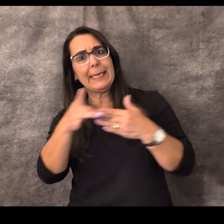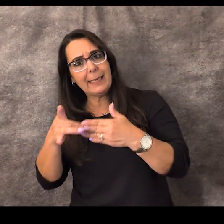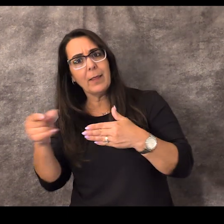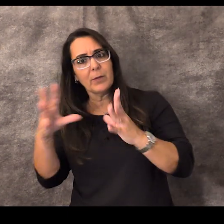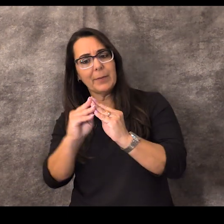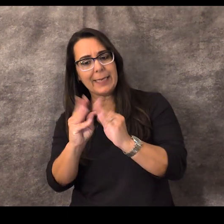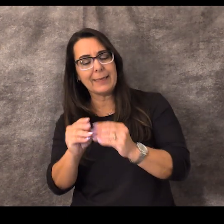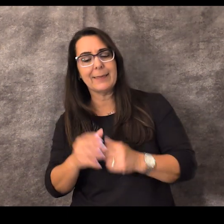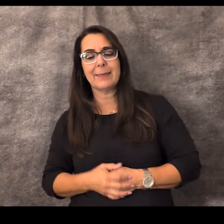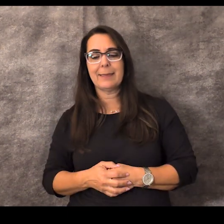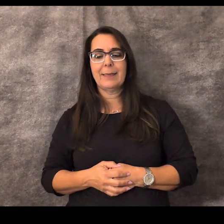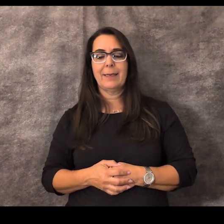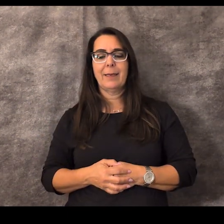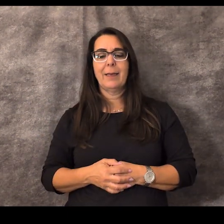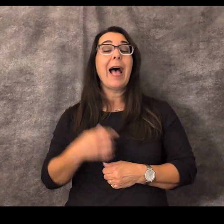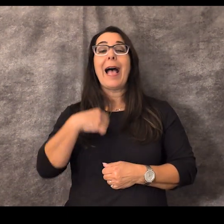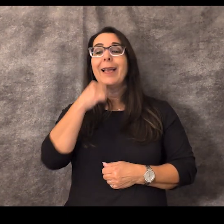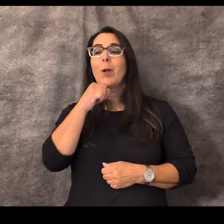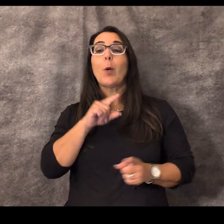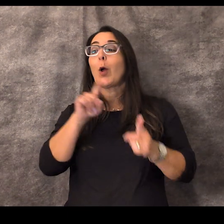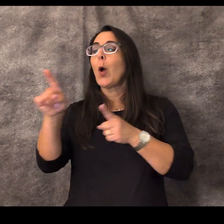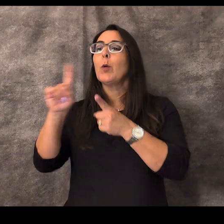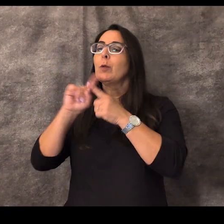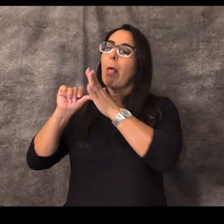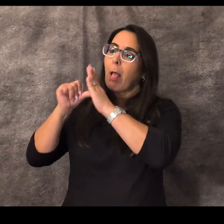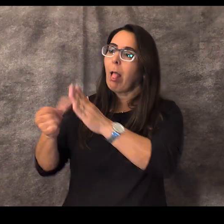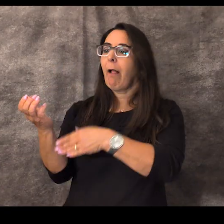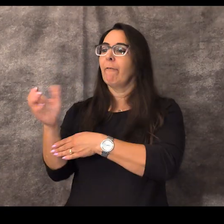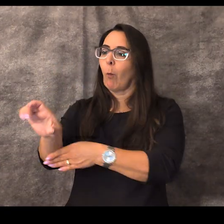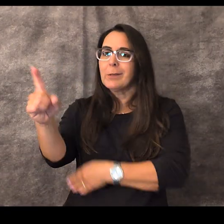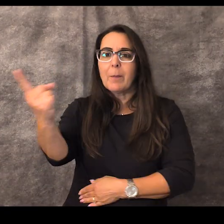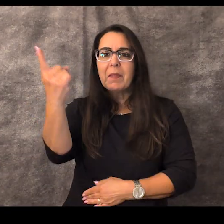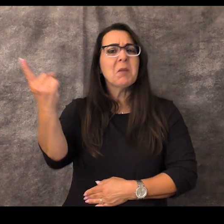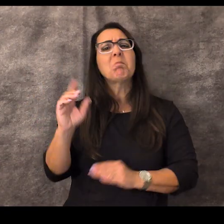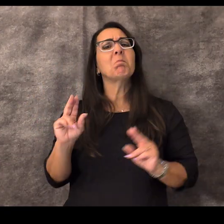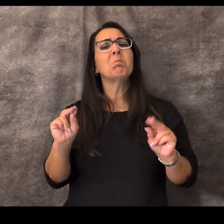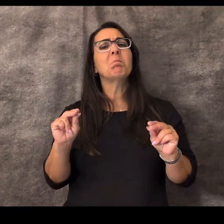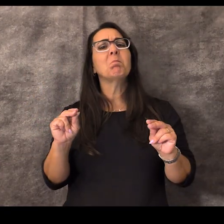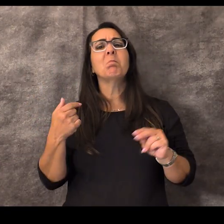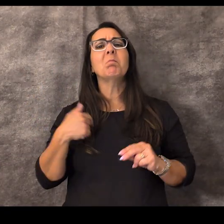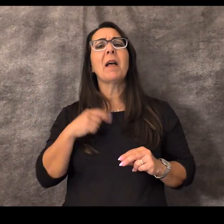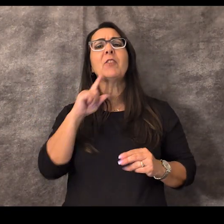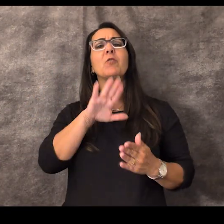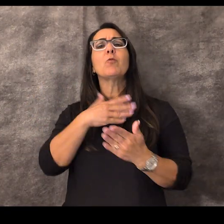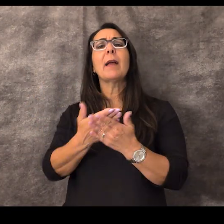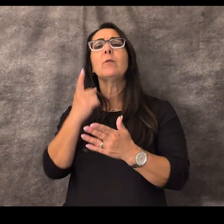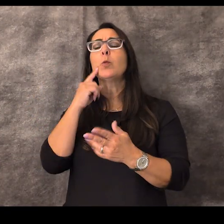You know, I'm not there to impose anything on anyone. I'm there just to see and observe if